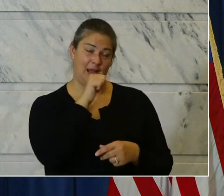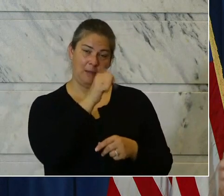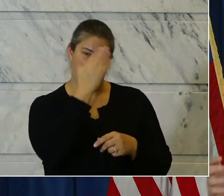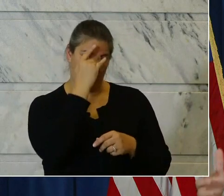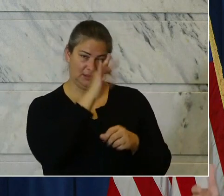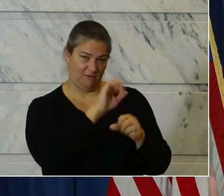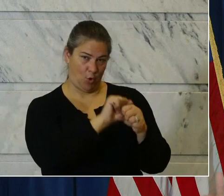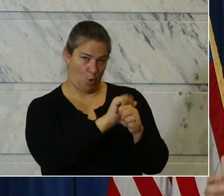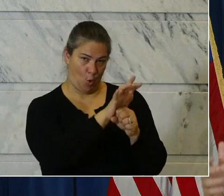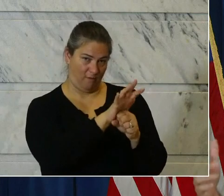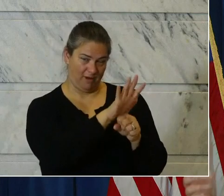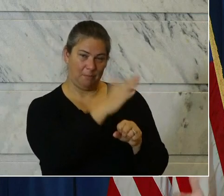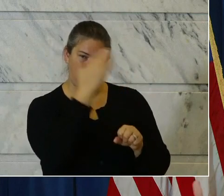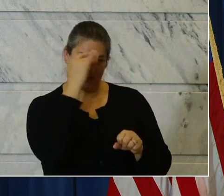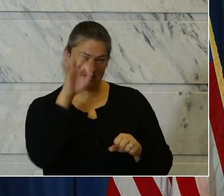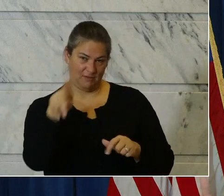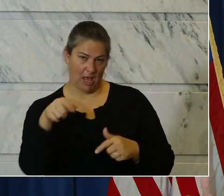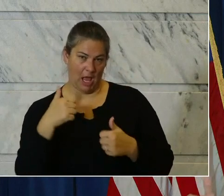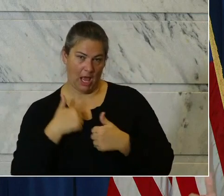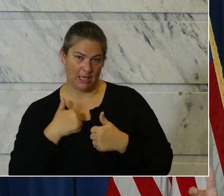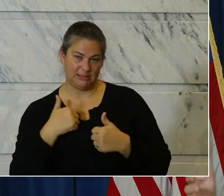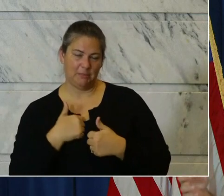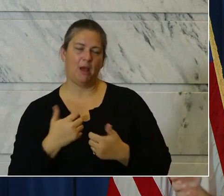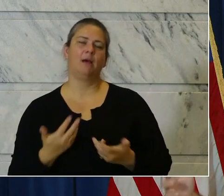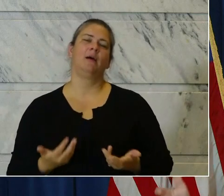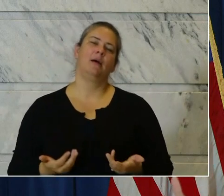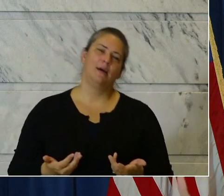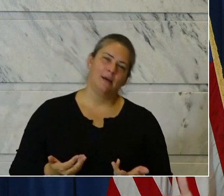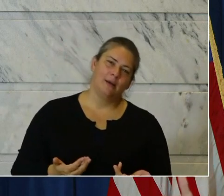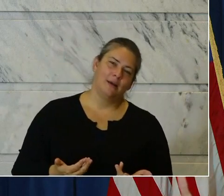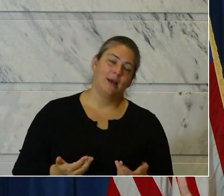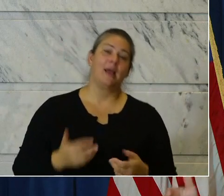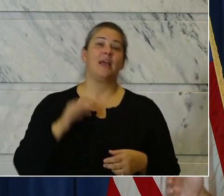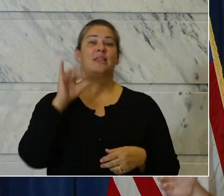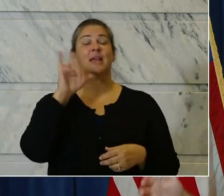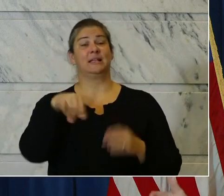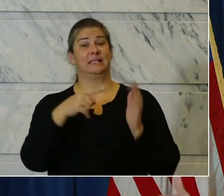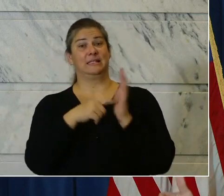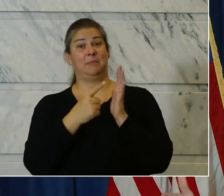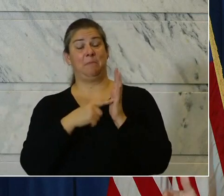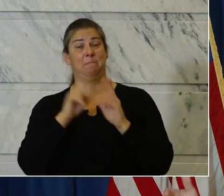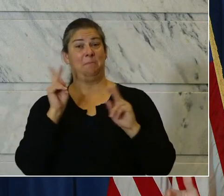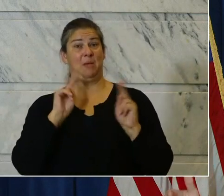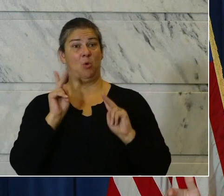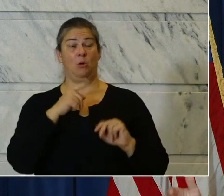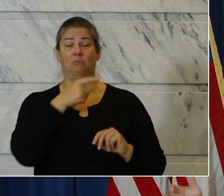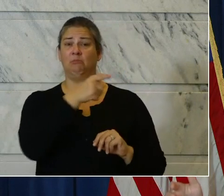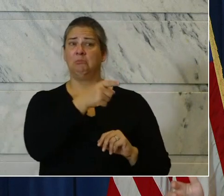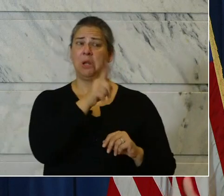THEREFORE THAT'S IT AND NOT NOT THE CORONAVIRUS NOW THIS. HITS PEOPLE THAT MAYBE NEED A LITTLE